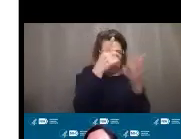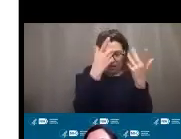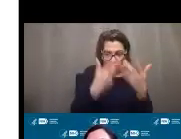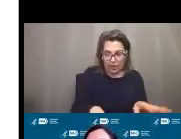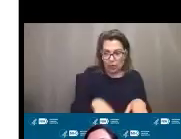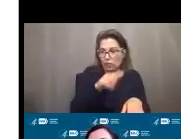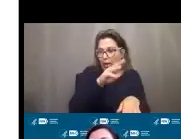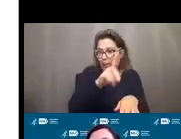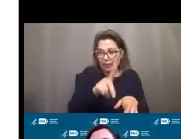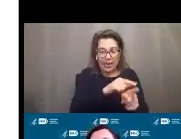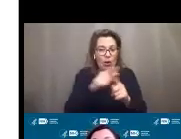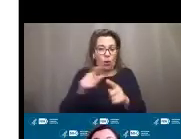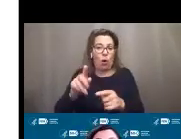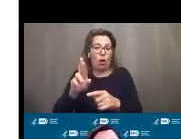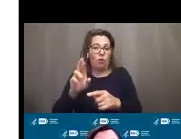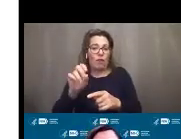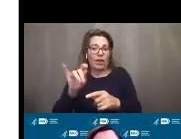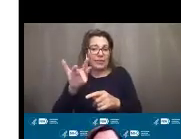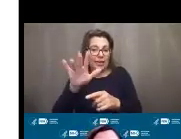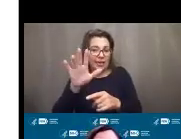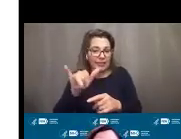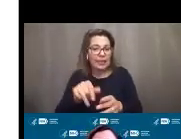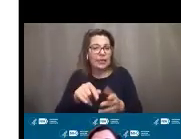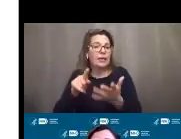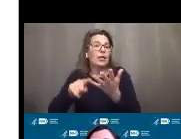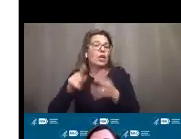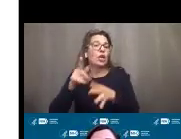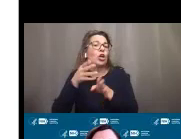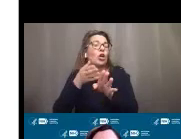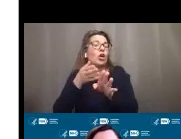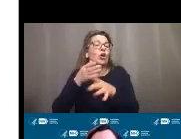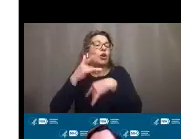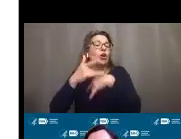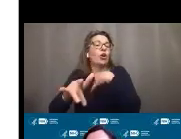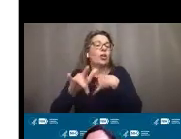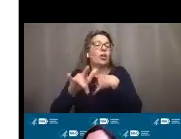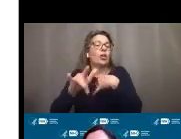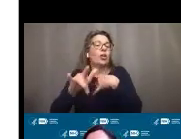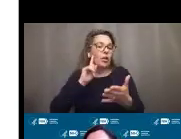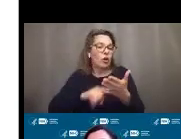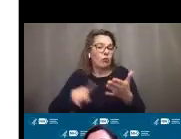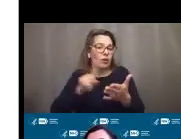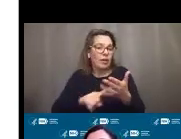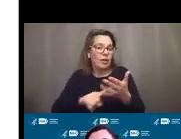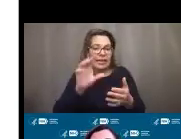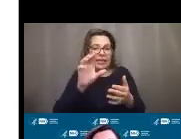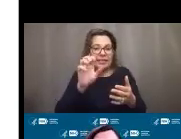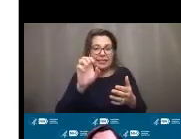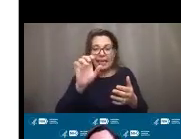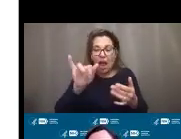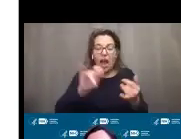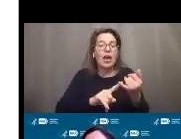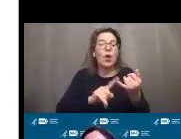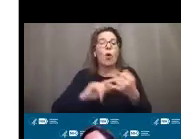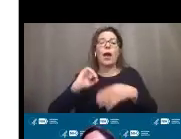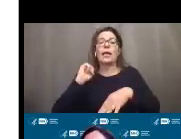or in a typed response but may not get to them all. During this session, you are welcome to use the chat feature,